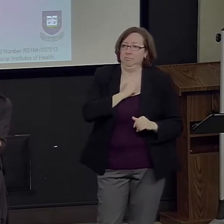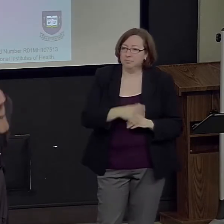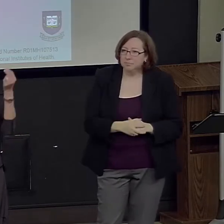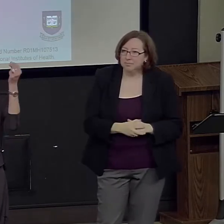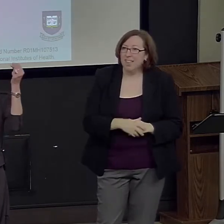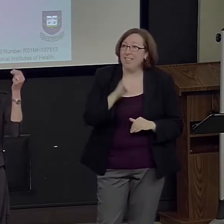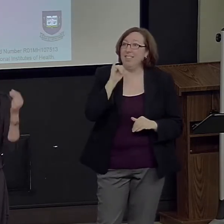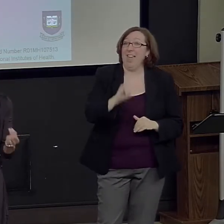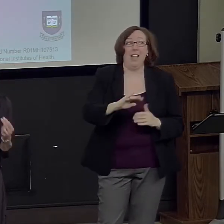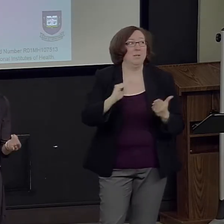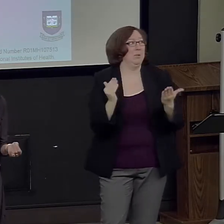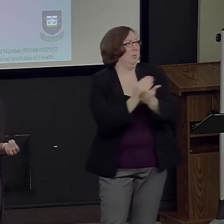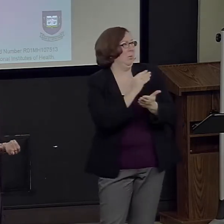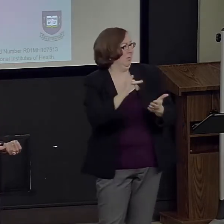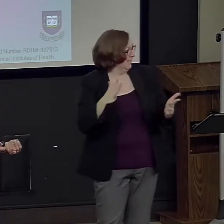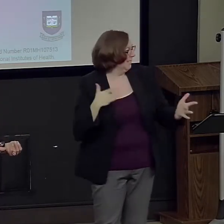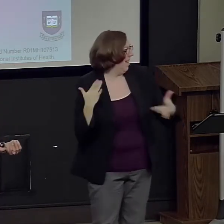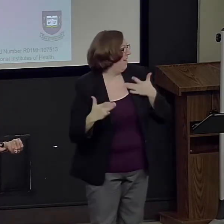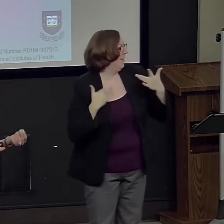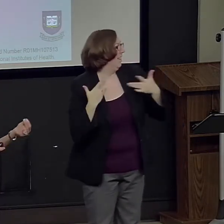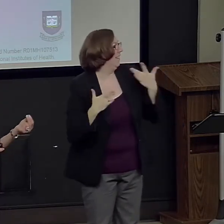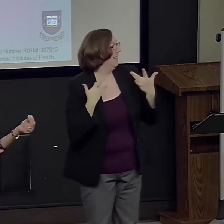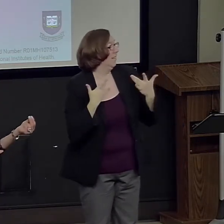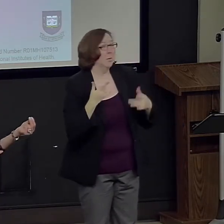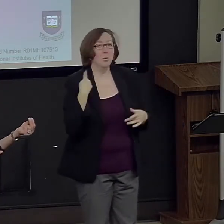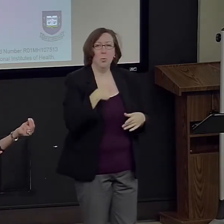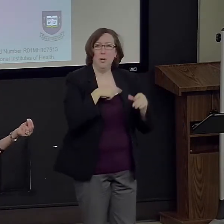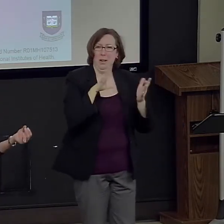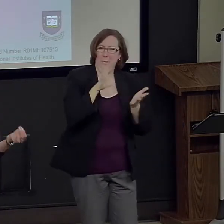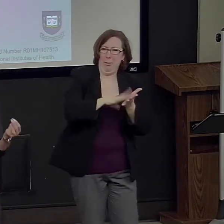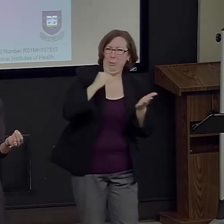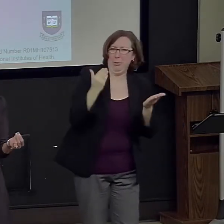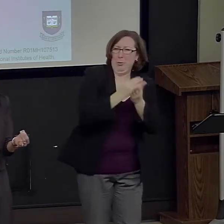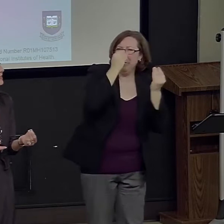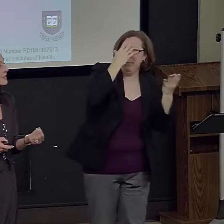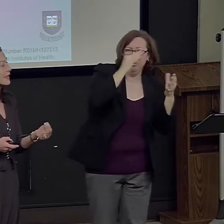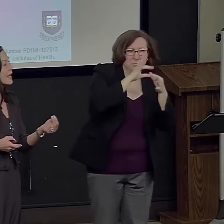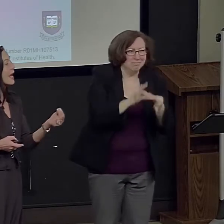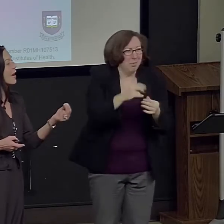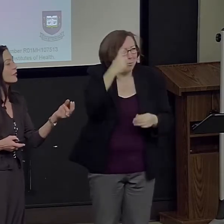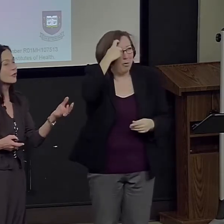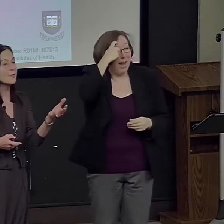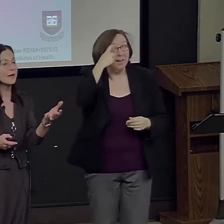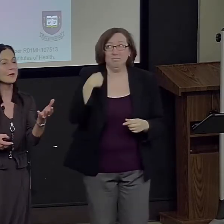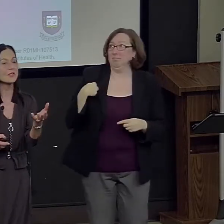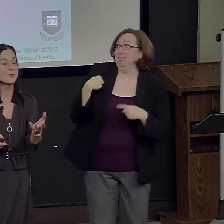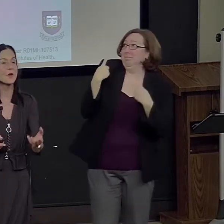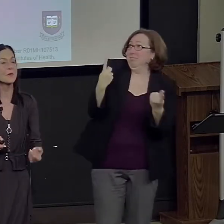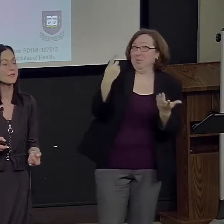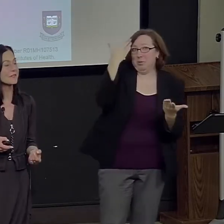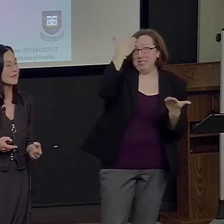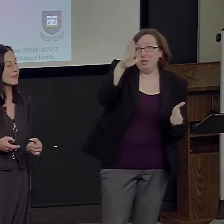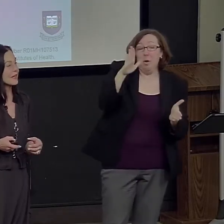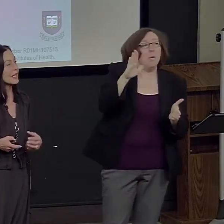that we can learn something about the brain that we haven't learned before that teaches us how to do better experiments